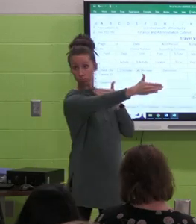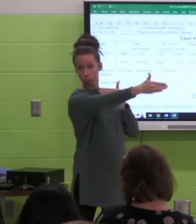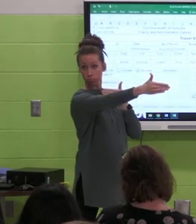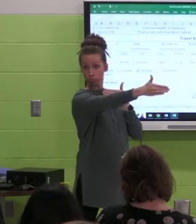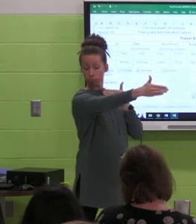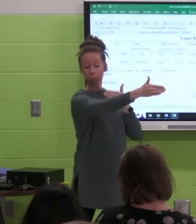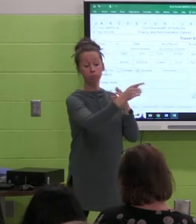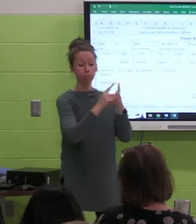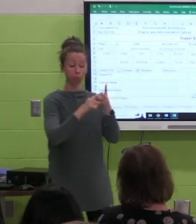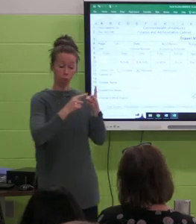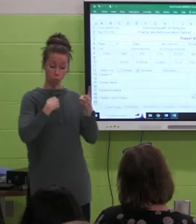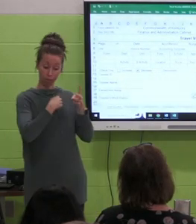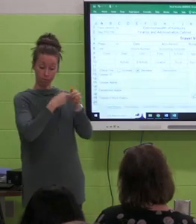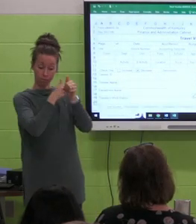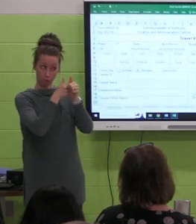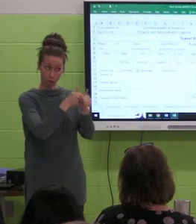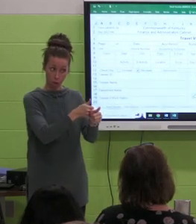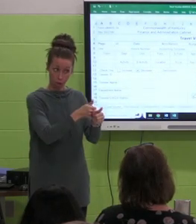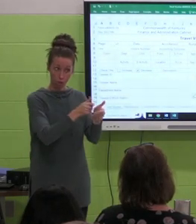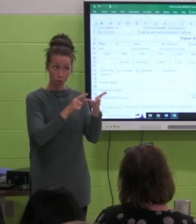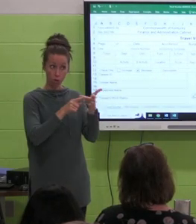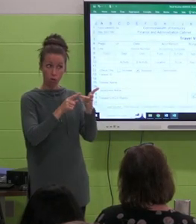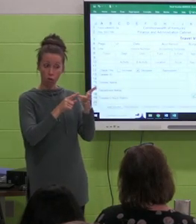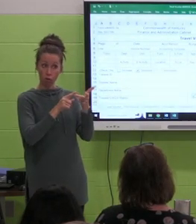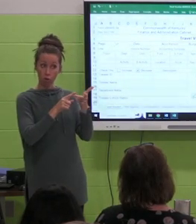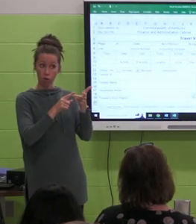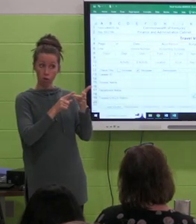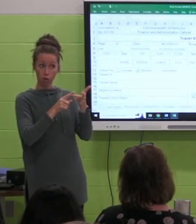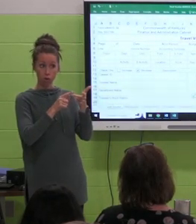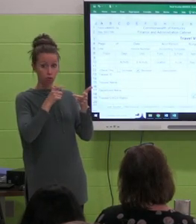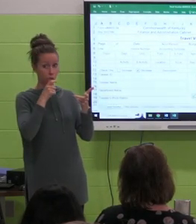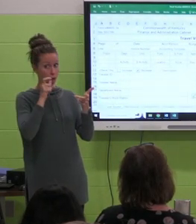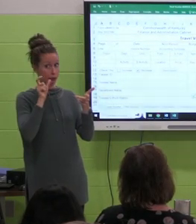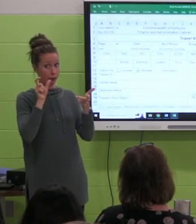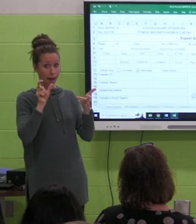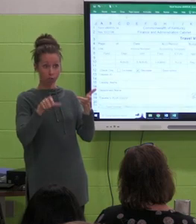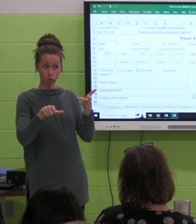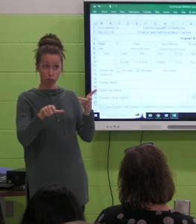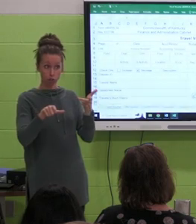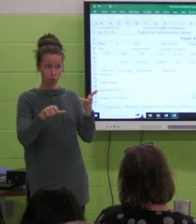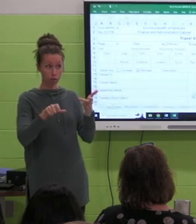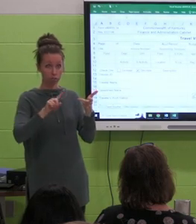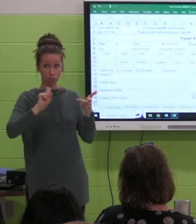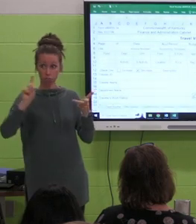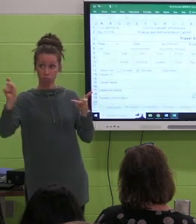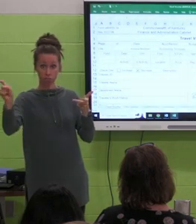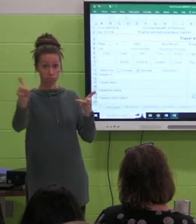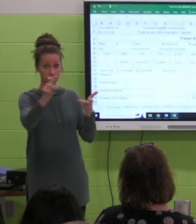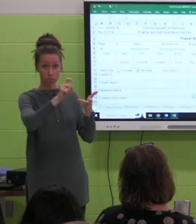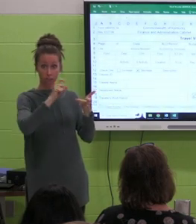follow them and we're no longer going to have to be running to 18 different websites to order this